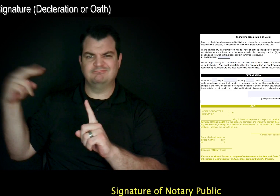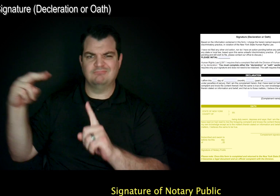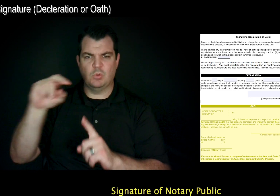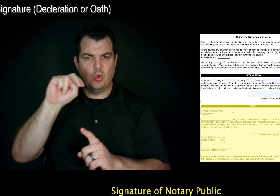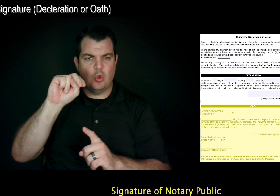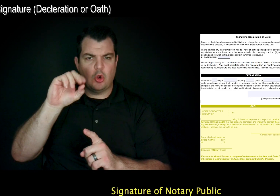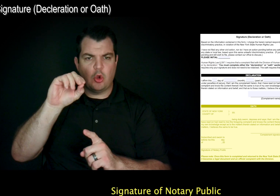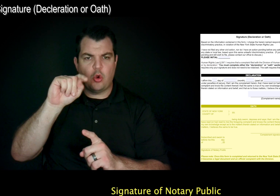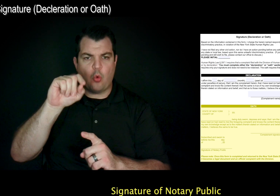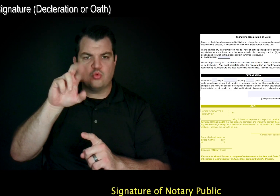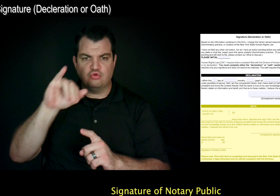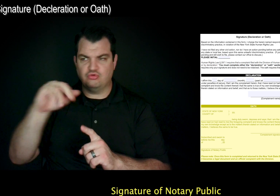Signature of Notary Public